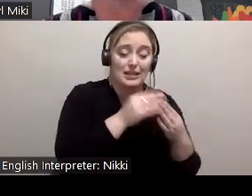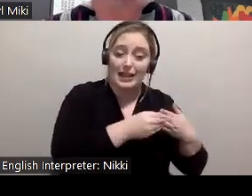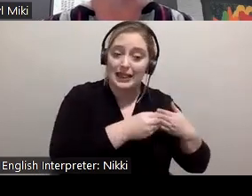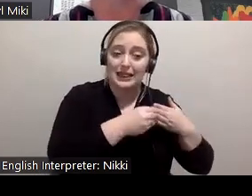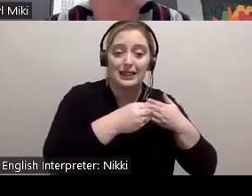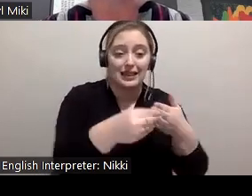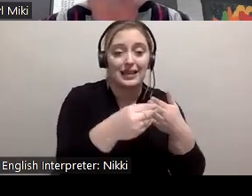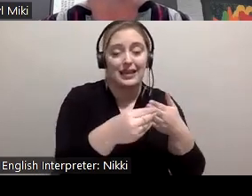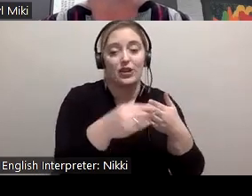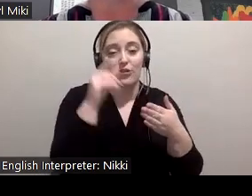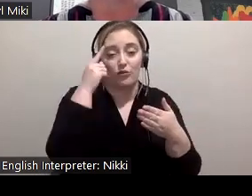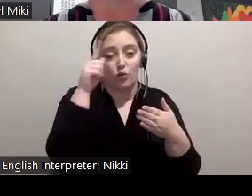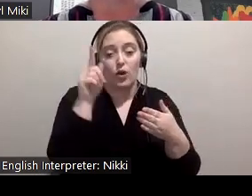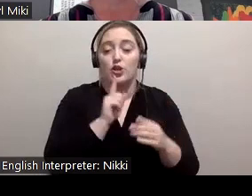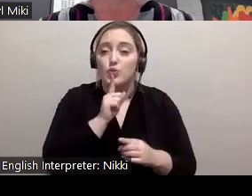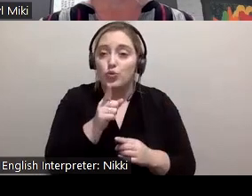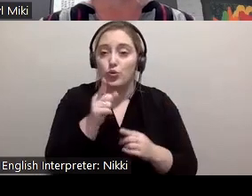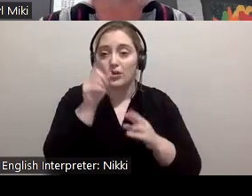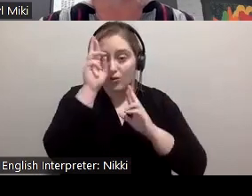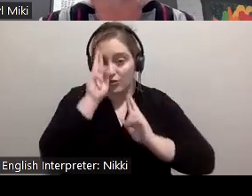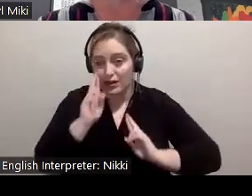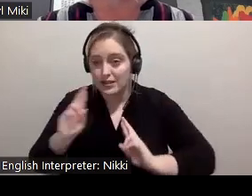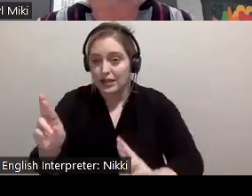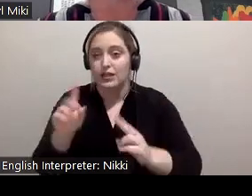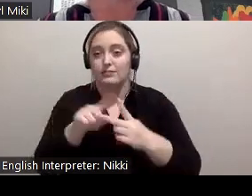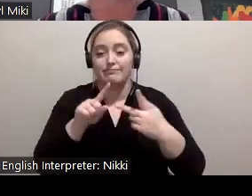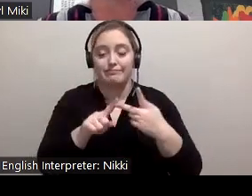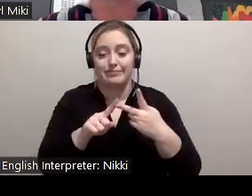reconciliation, accessibility, and equity and so in the